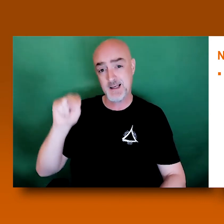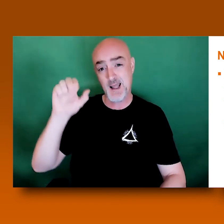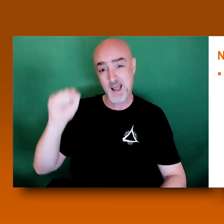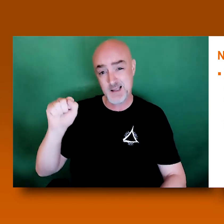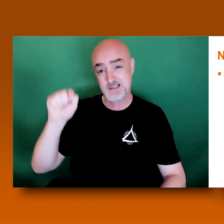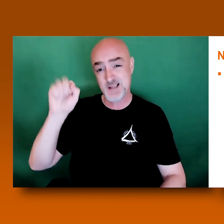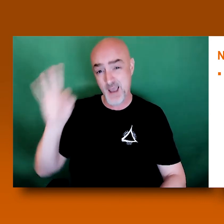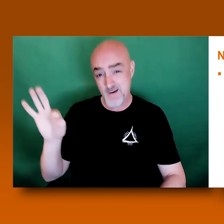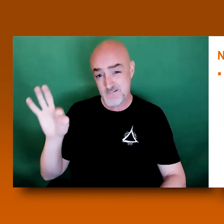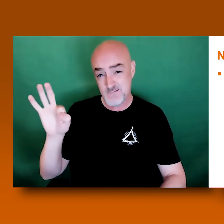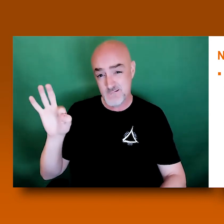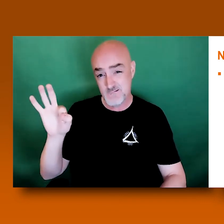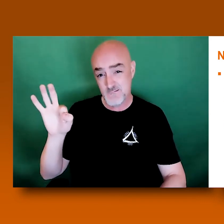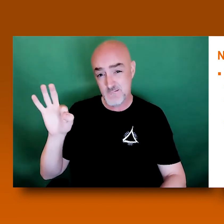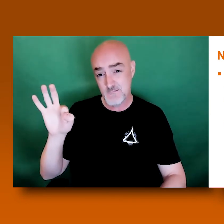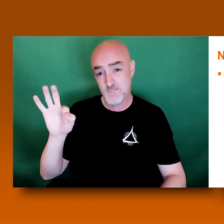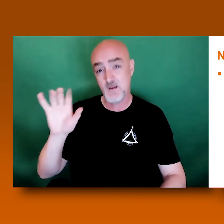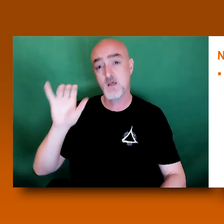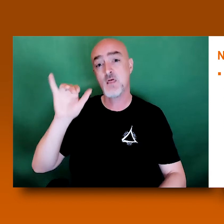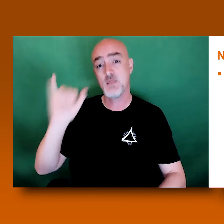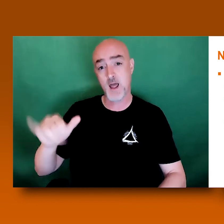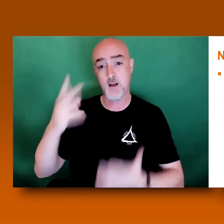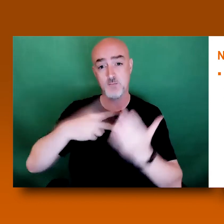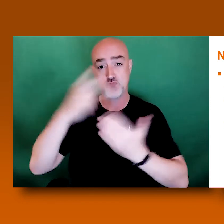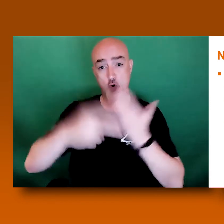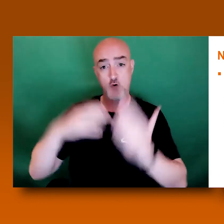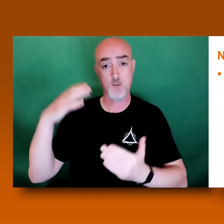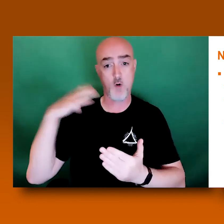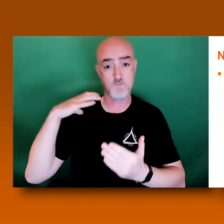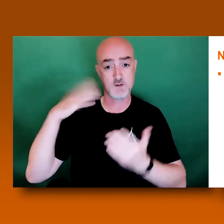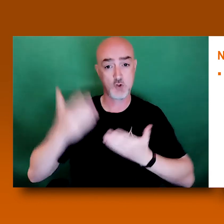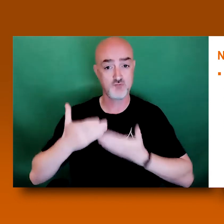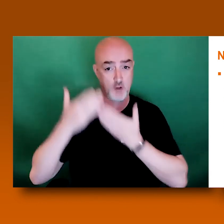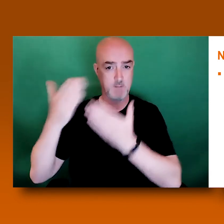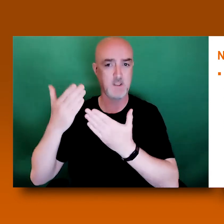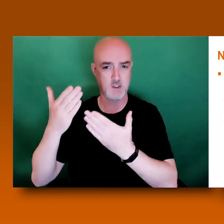When it comes to the NSF process, the program officer, the official